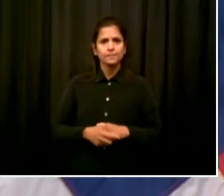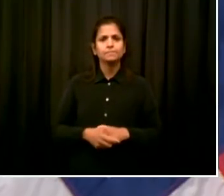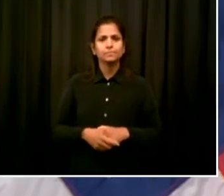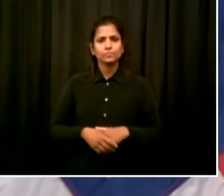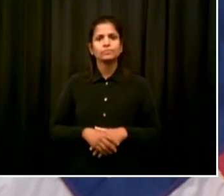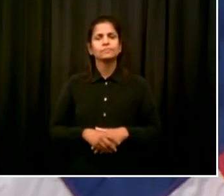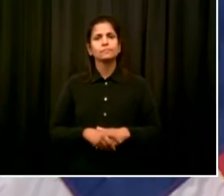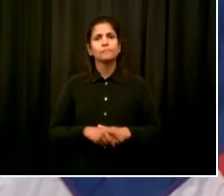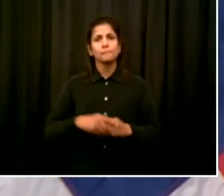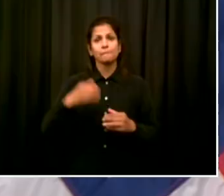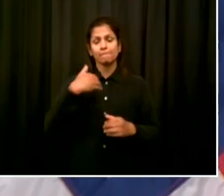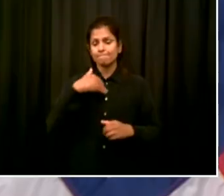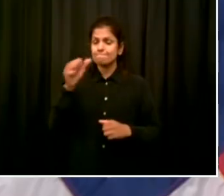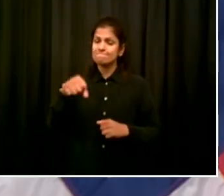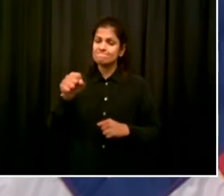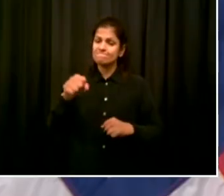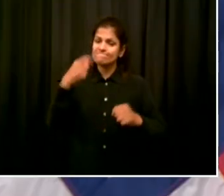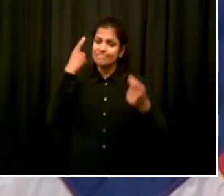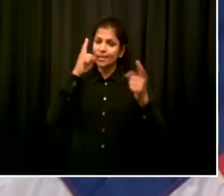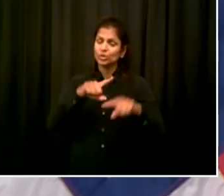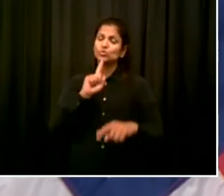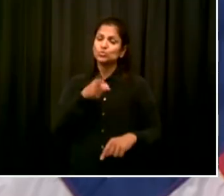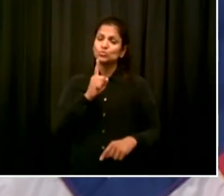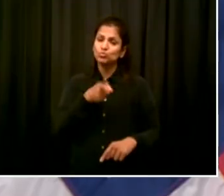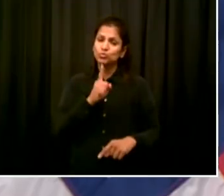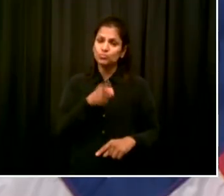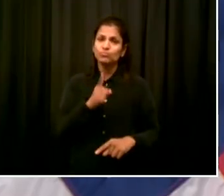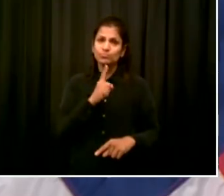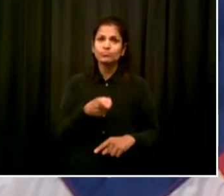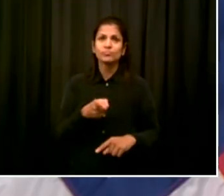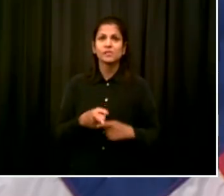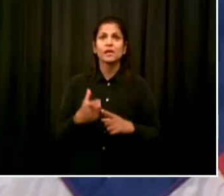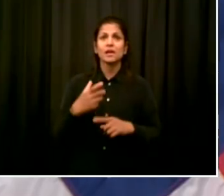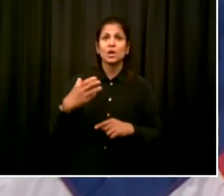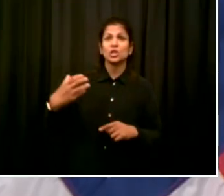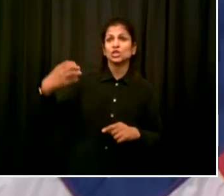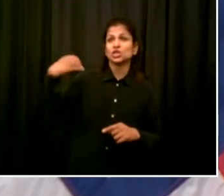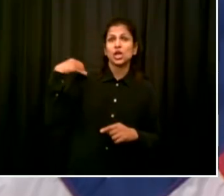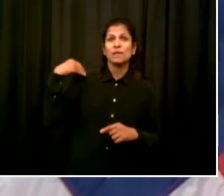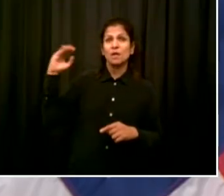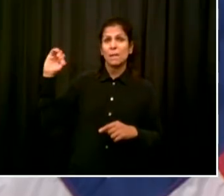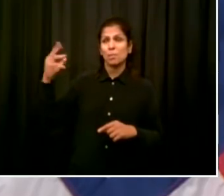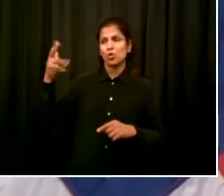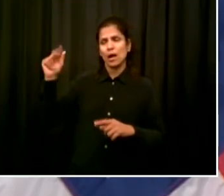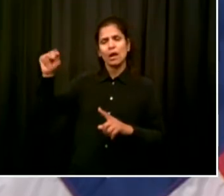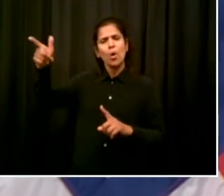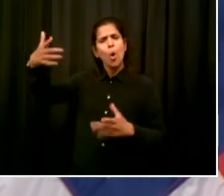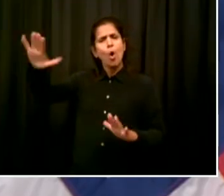WELL? I THINK TERRY MONAHAN HAS THE PULSE THE THE